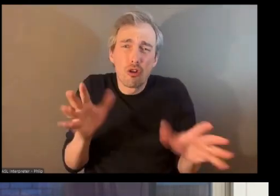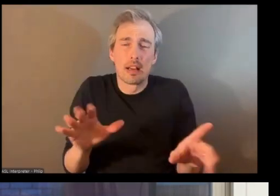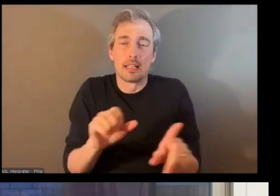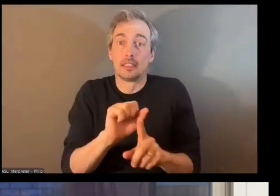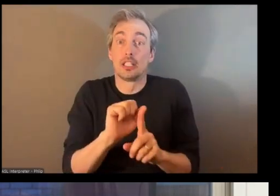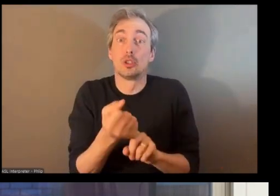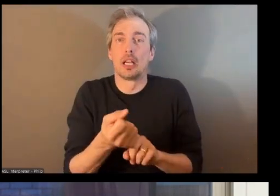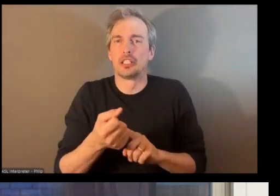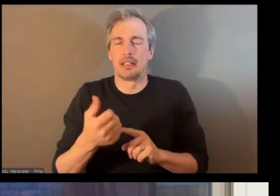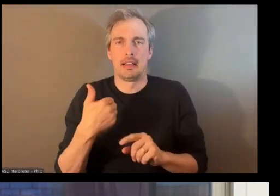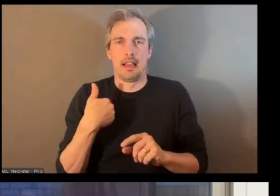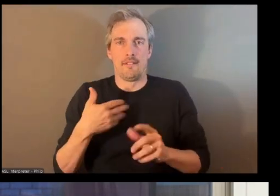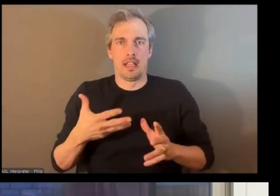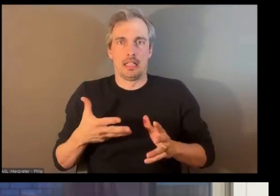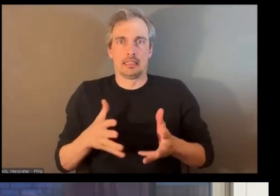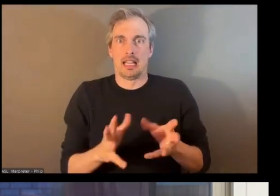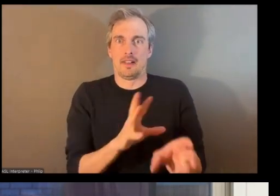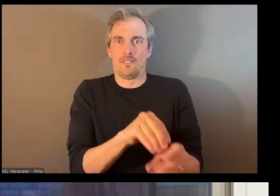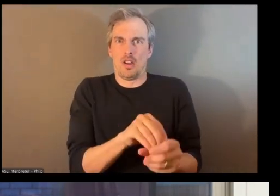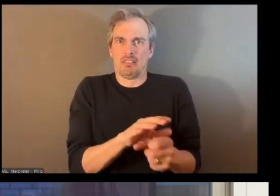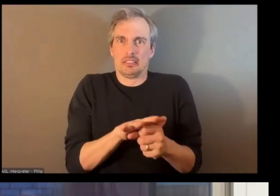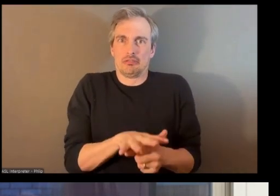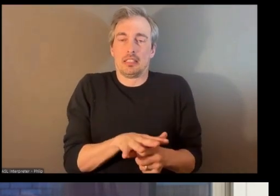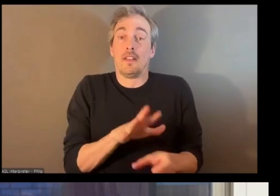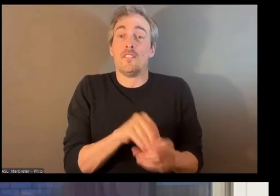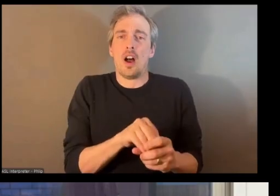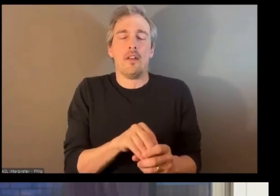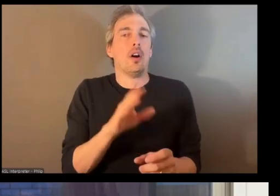All right. So... Let's flow to flows and instructions.